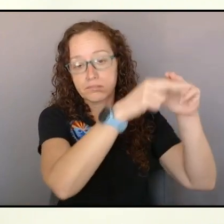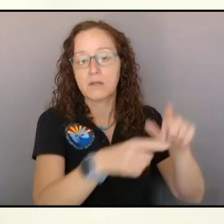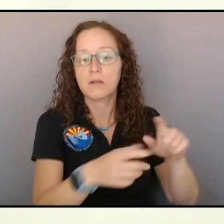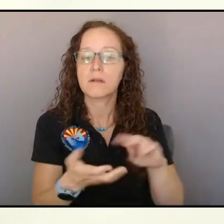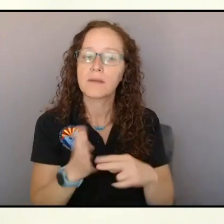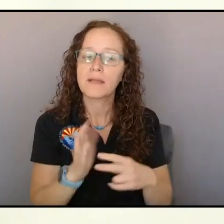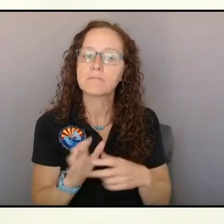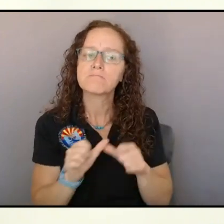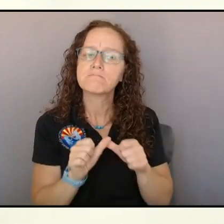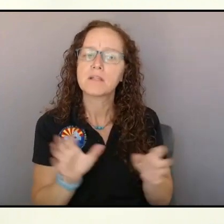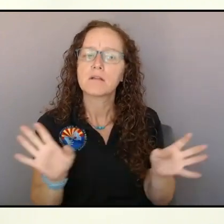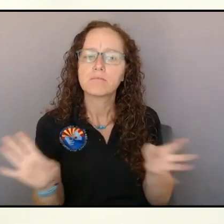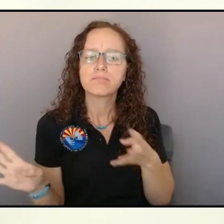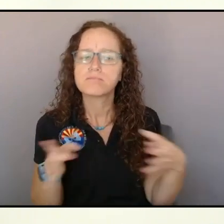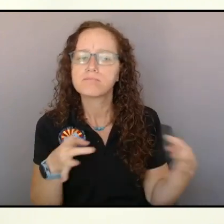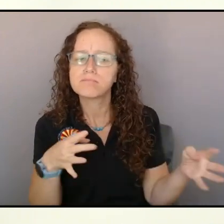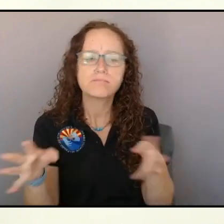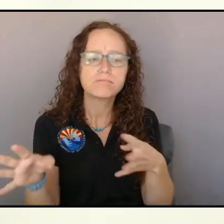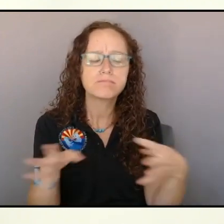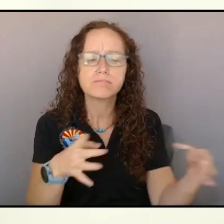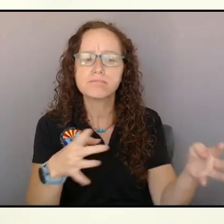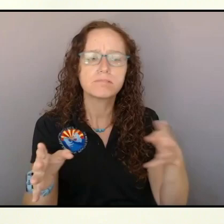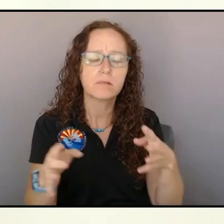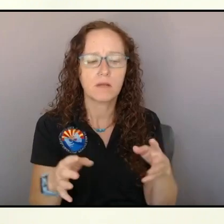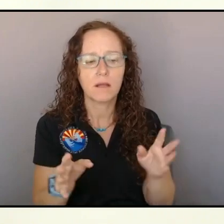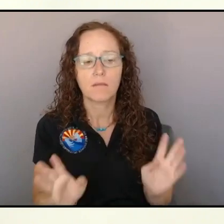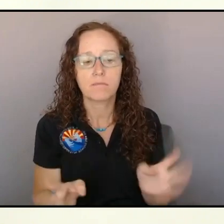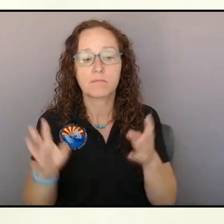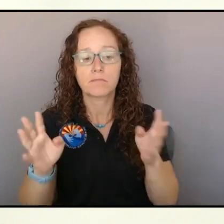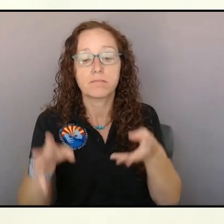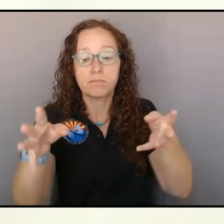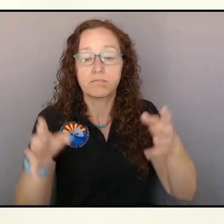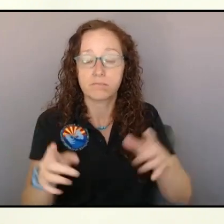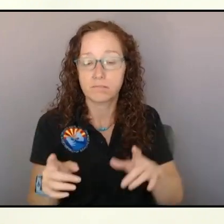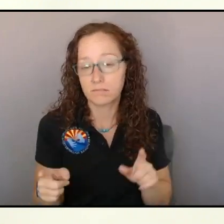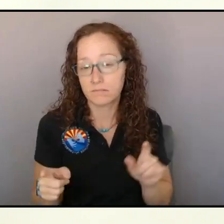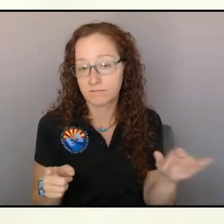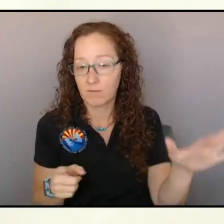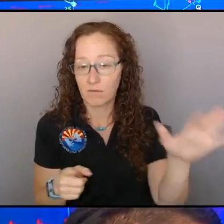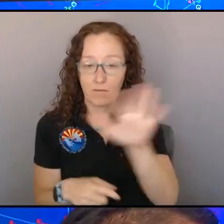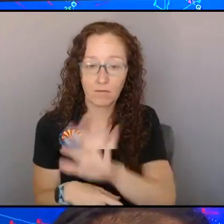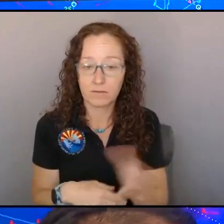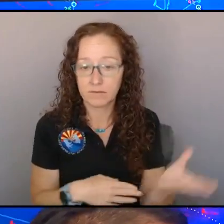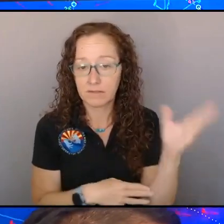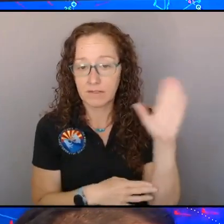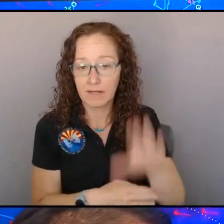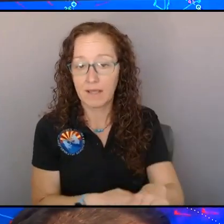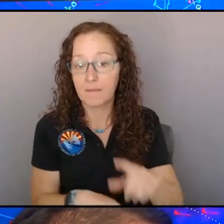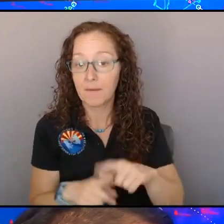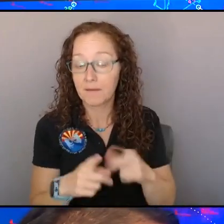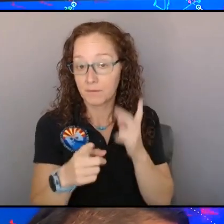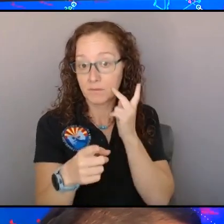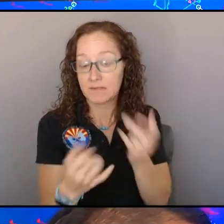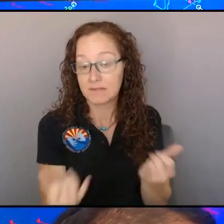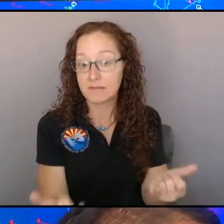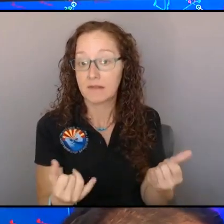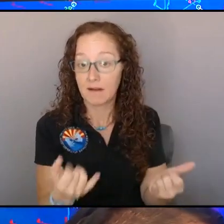through the day. But as you can see here on the simple water vapor imagery, a whole bunch of moisture. So, got a lot